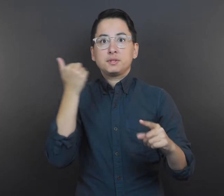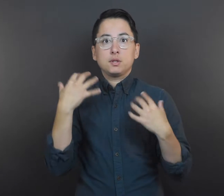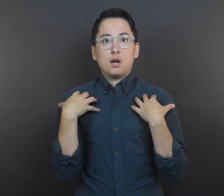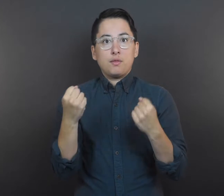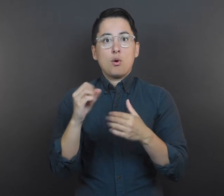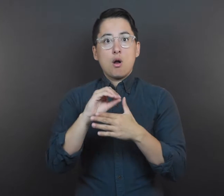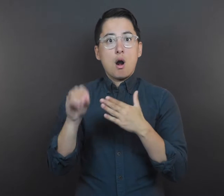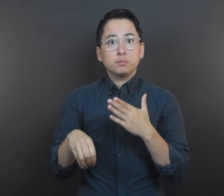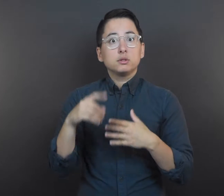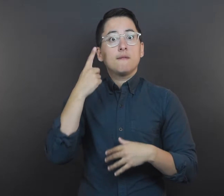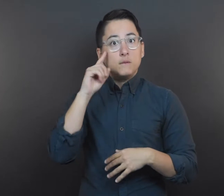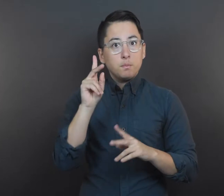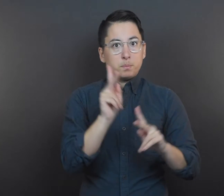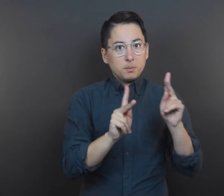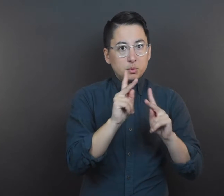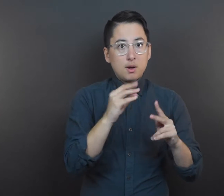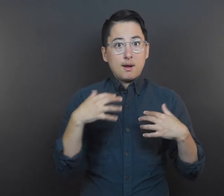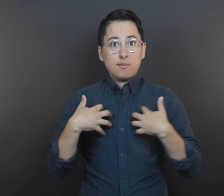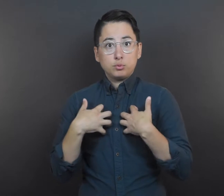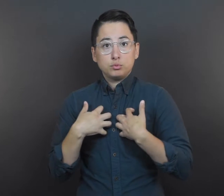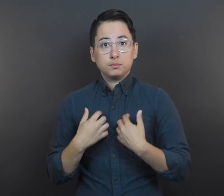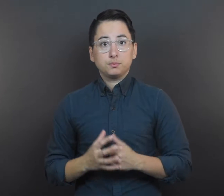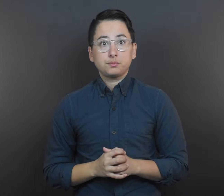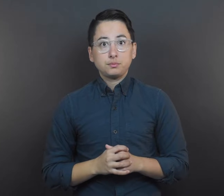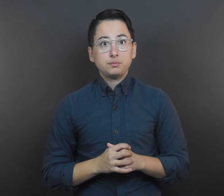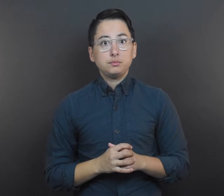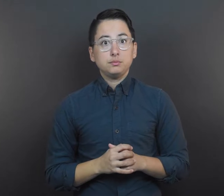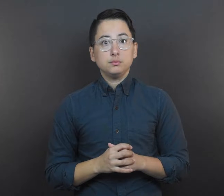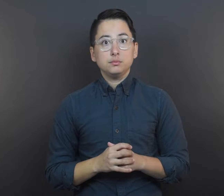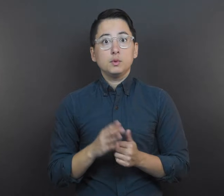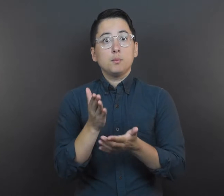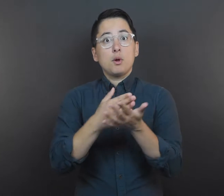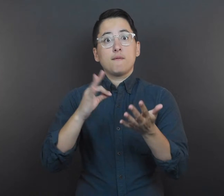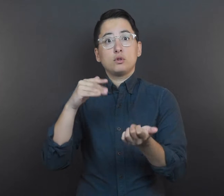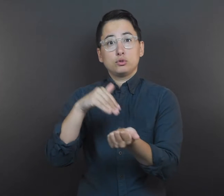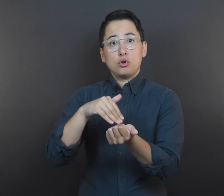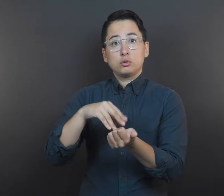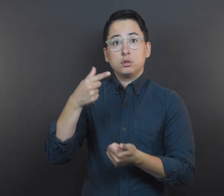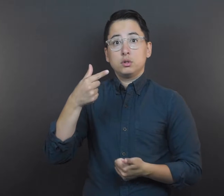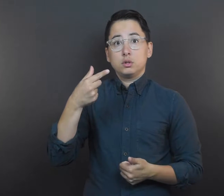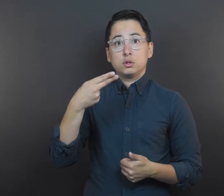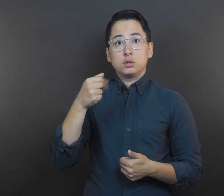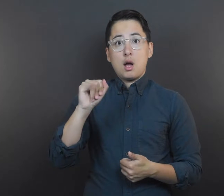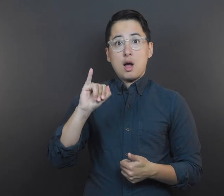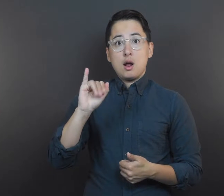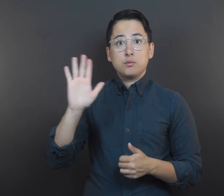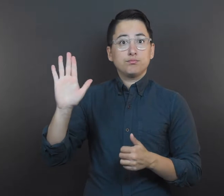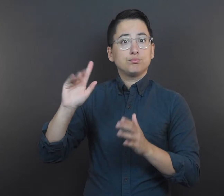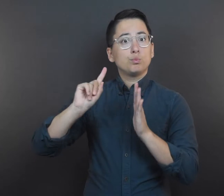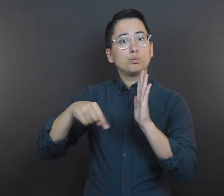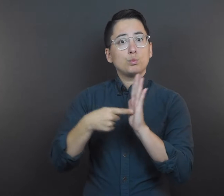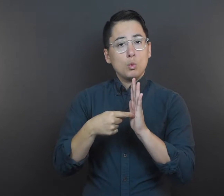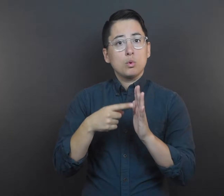with the goal of achieving the best health outcomes for people and animals.